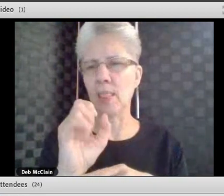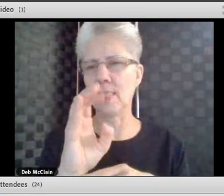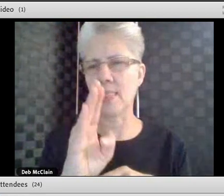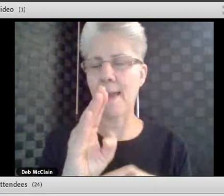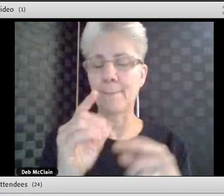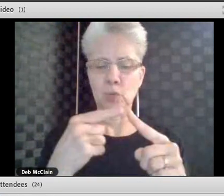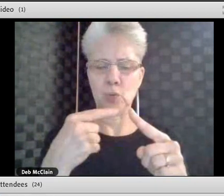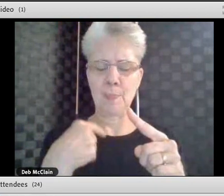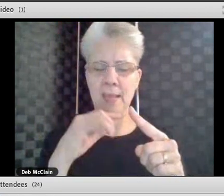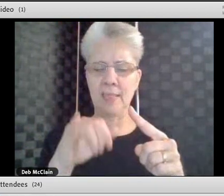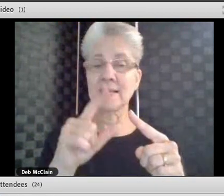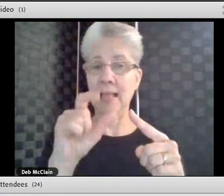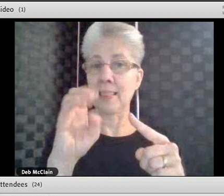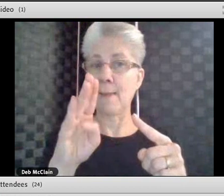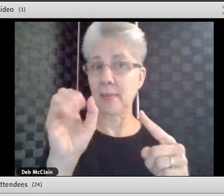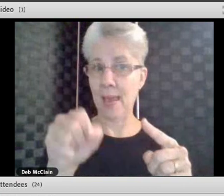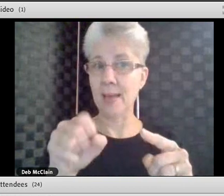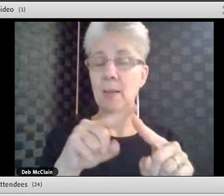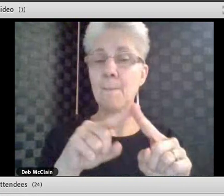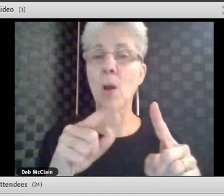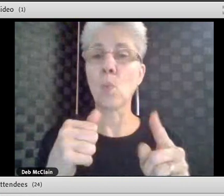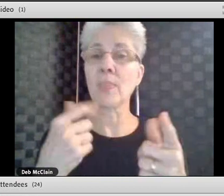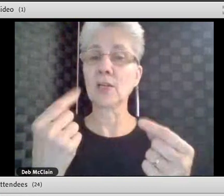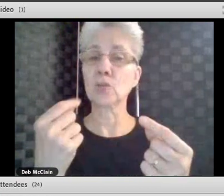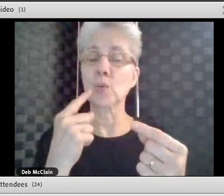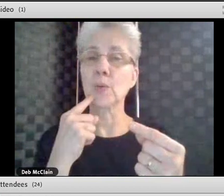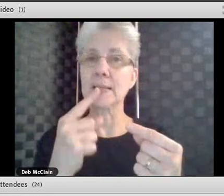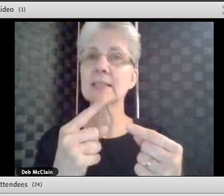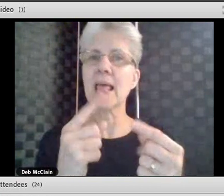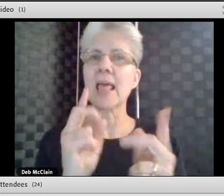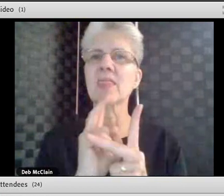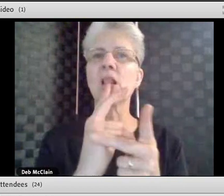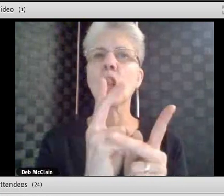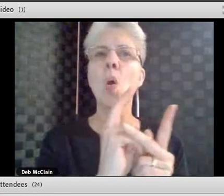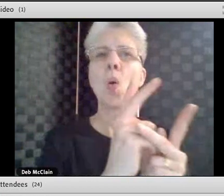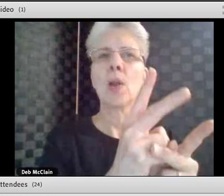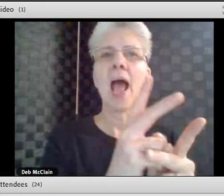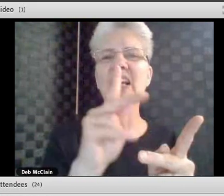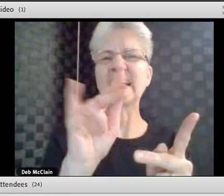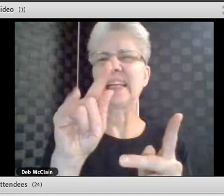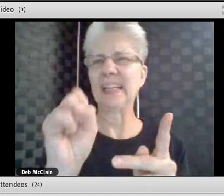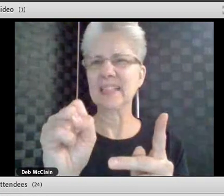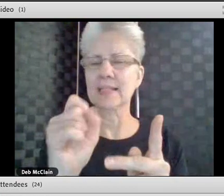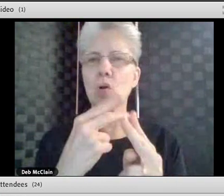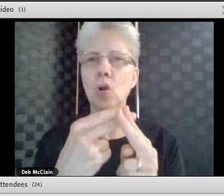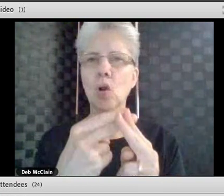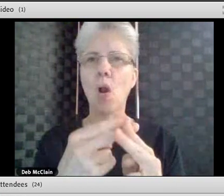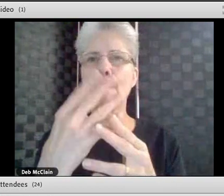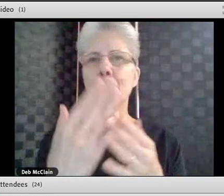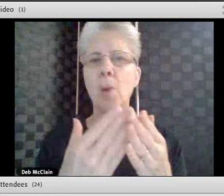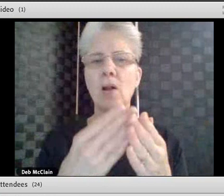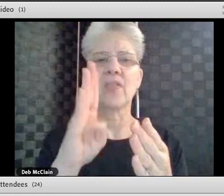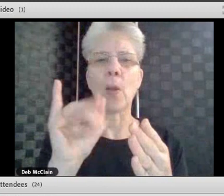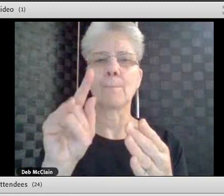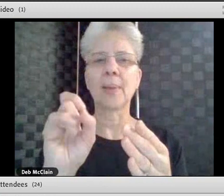SWFLN isn't a traditional lab. To me it is a lab because what they do is they rent out the devices and kits,